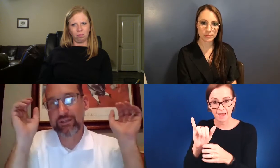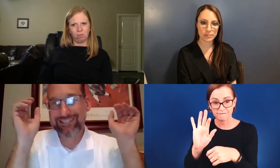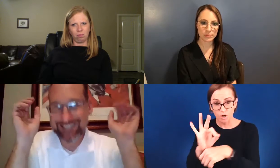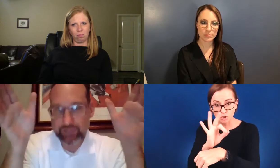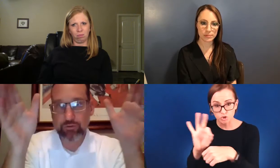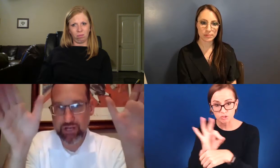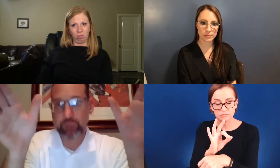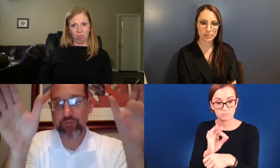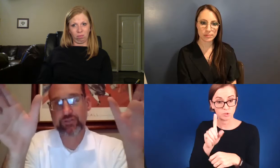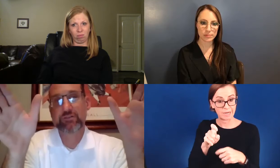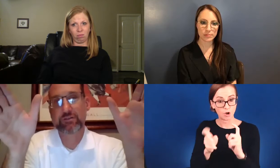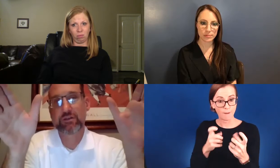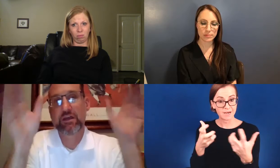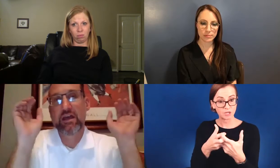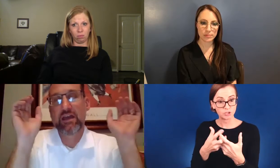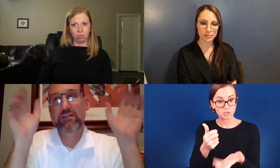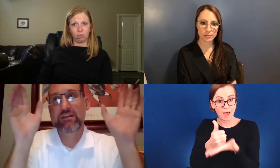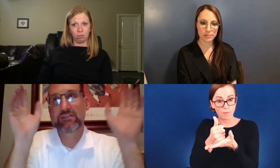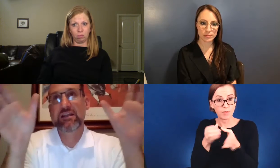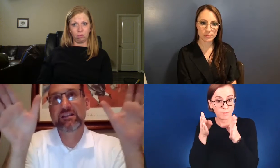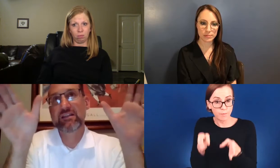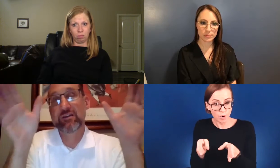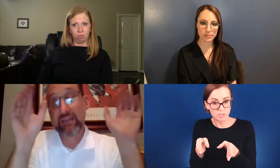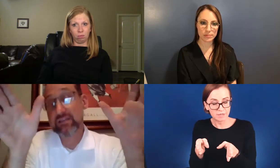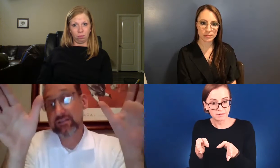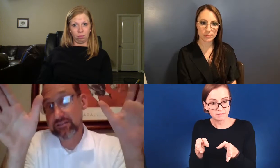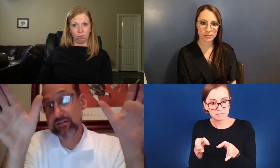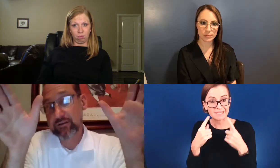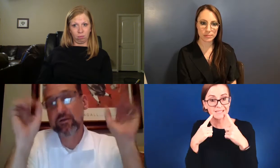the essential job functions. And to the extent that there is,